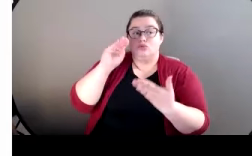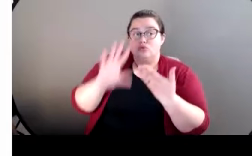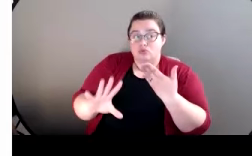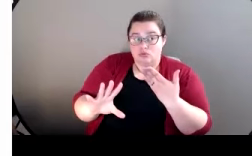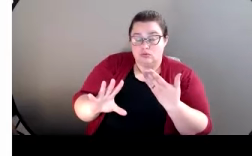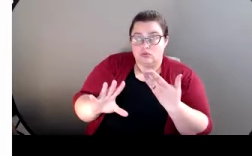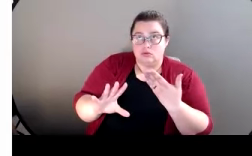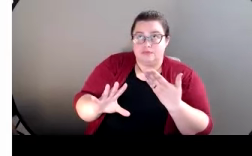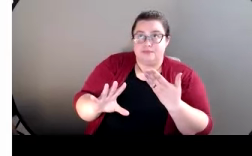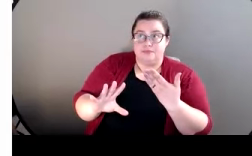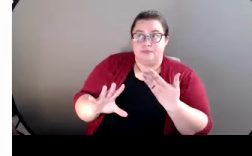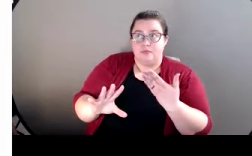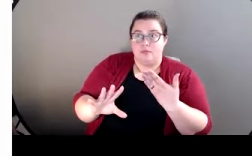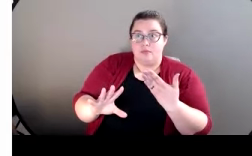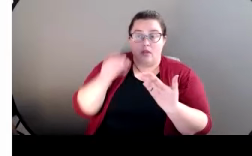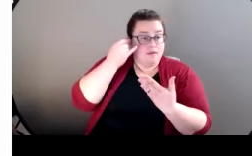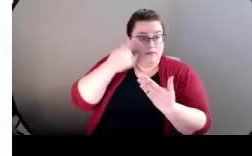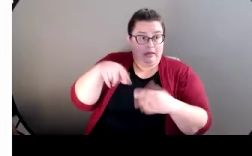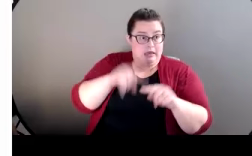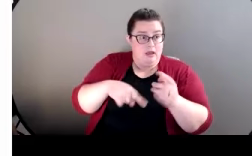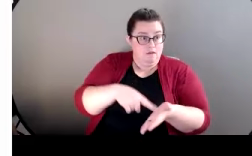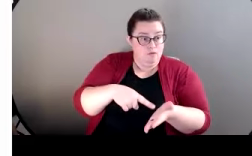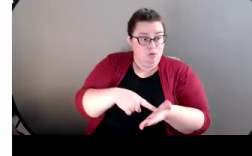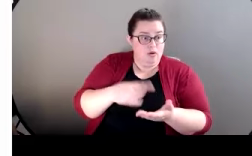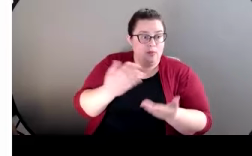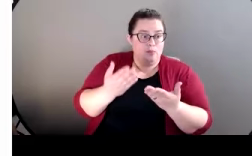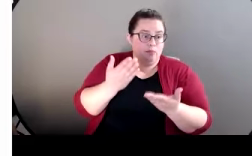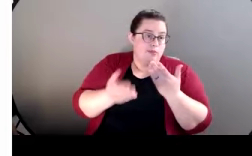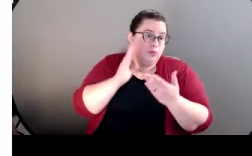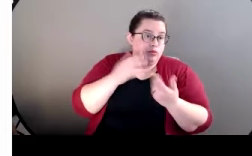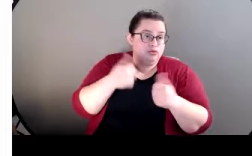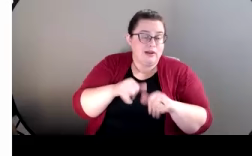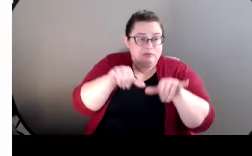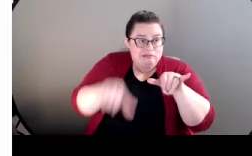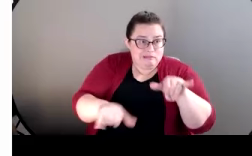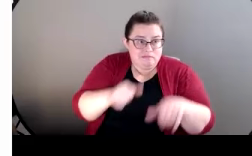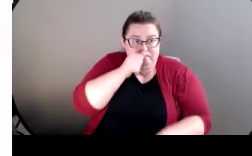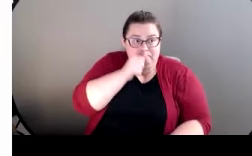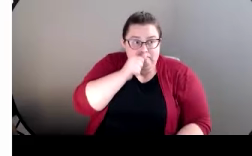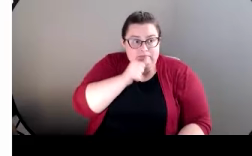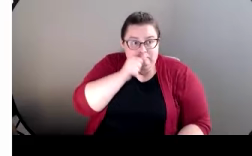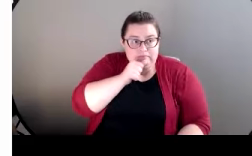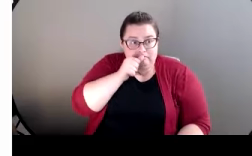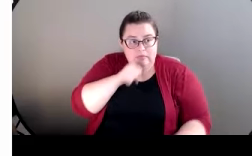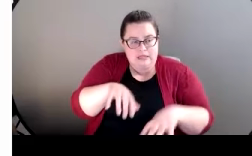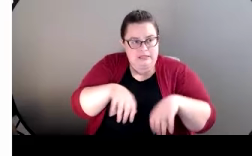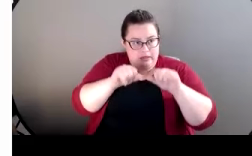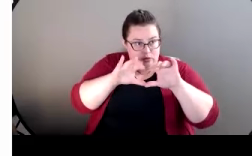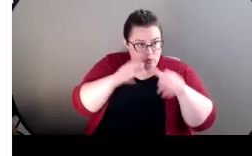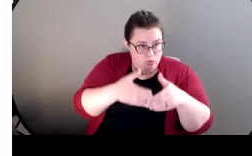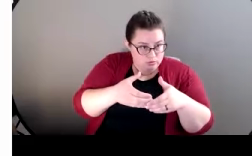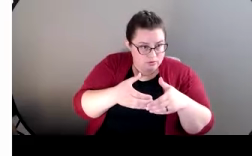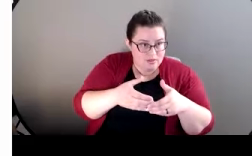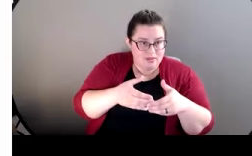they maybe will try to stay in the course, take the course. And then they don't end up